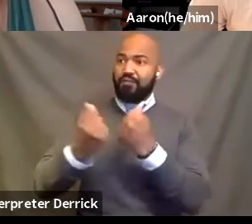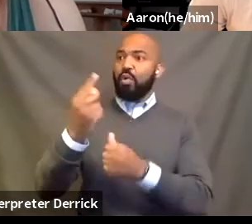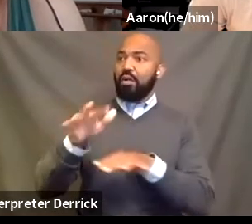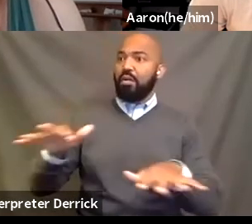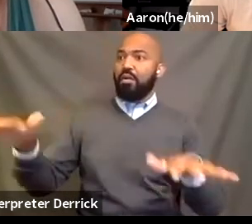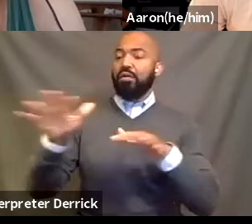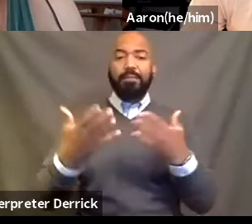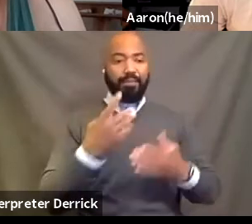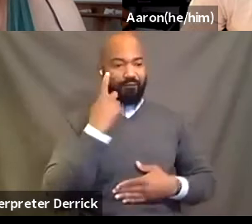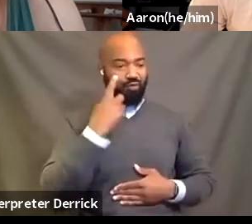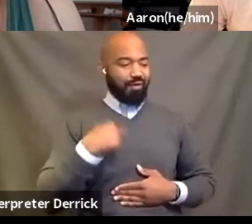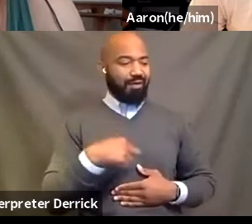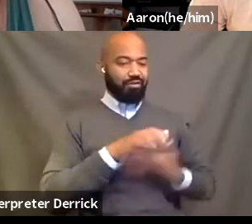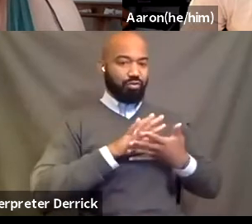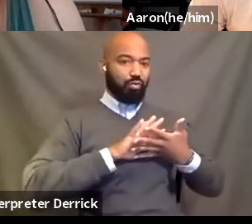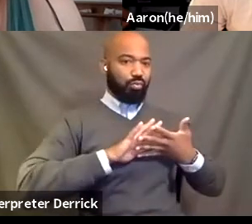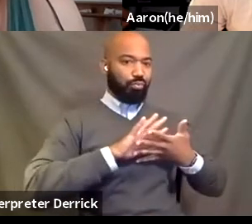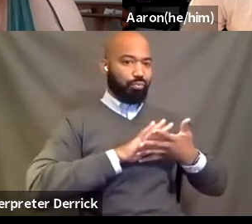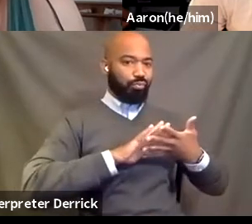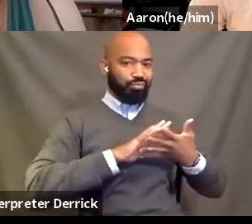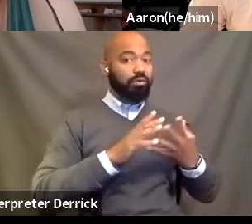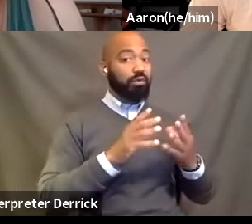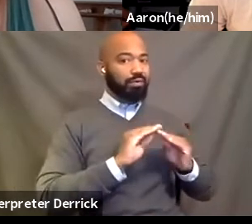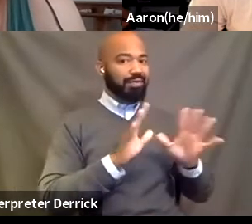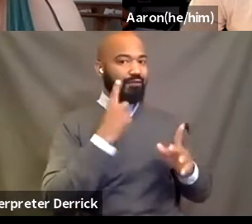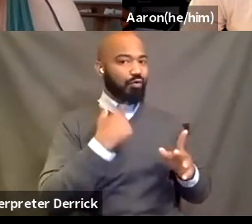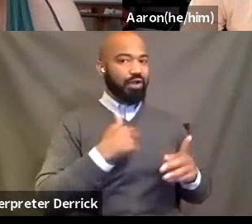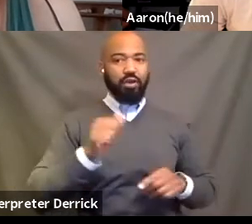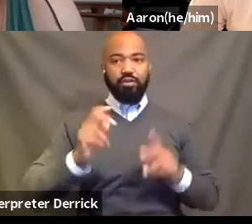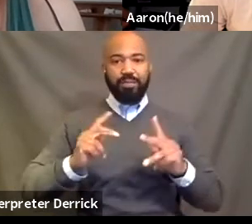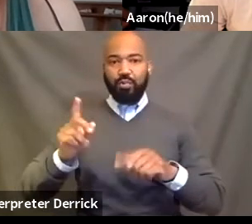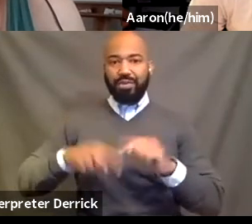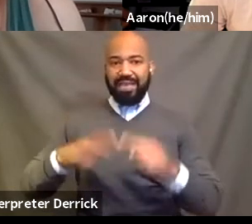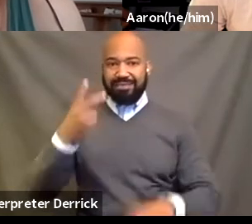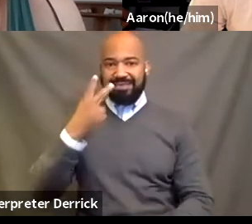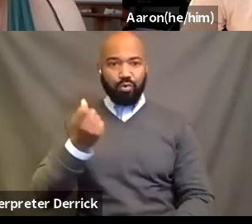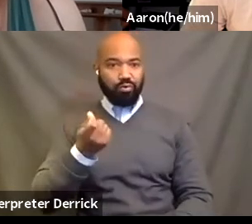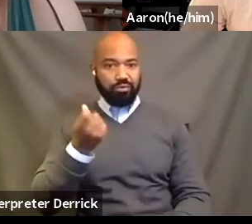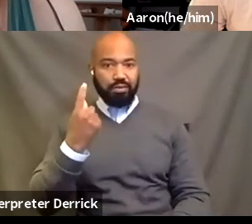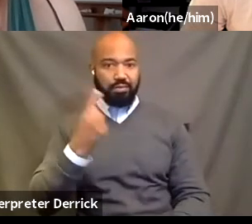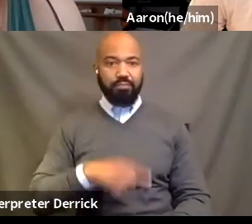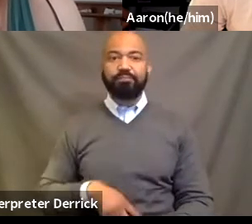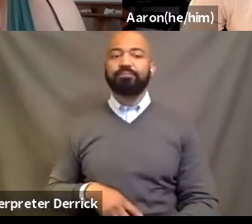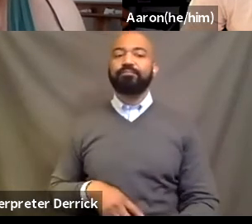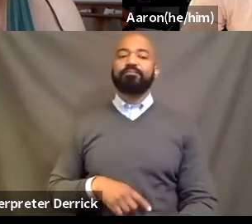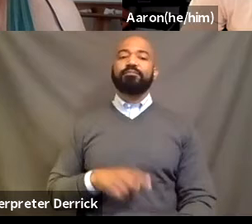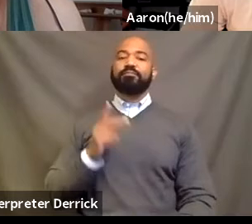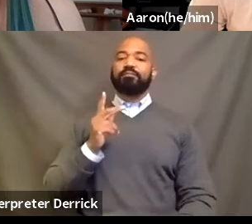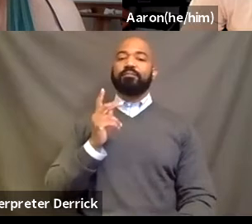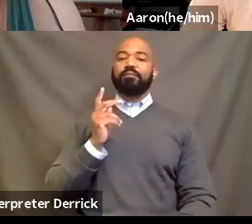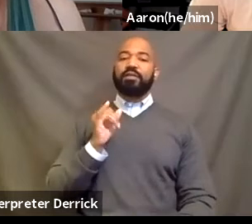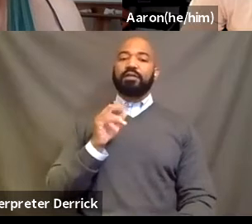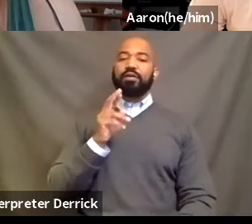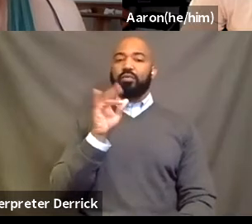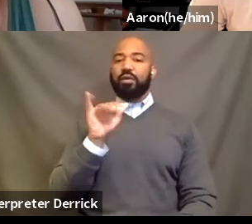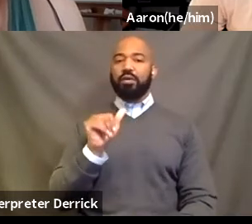Kirya Traber (she/her): i'm i'm really compelled by you're saying Benjamin and i'm curious if where you X and Leah find yourself in terms of this space between.